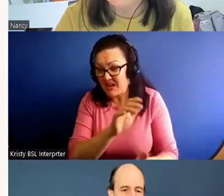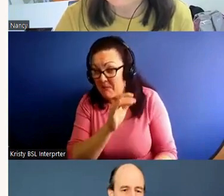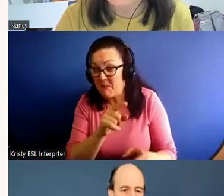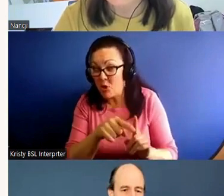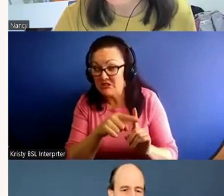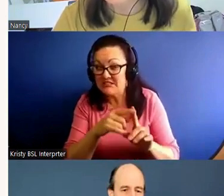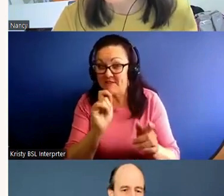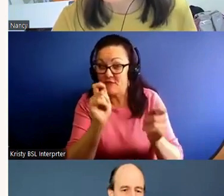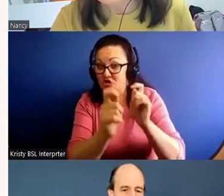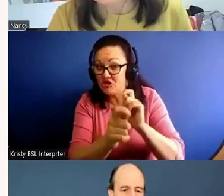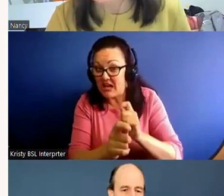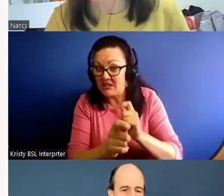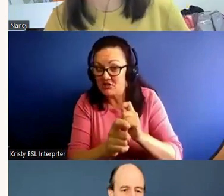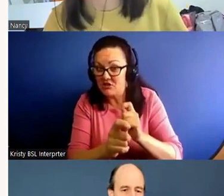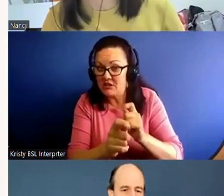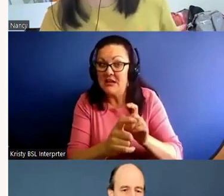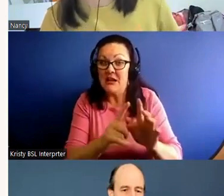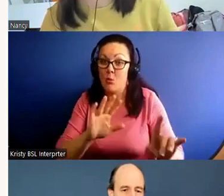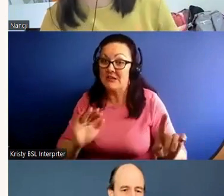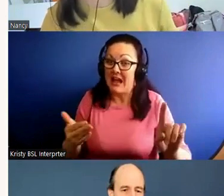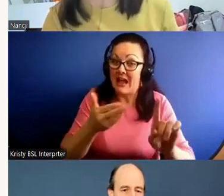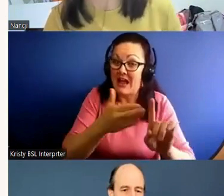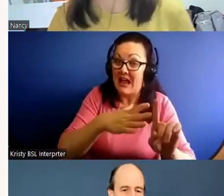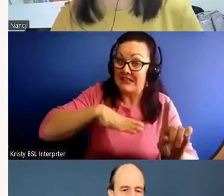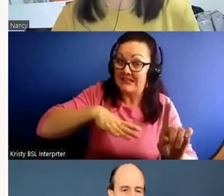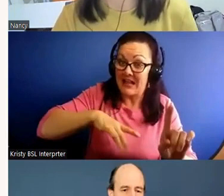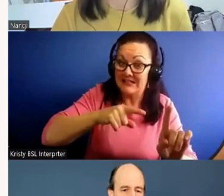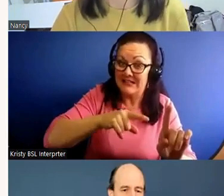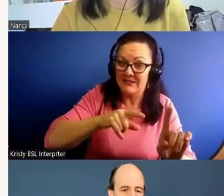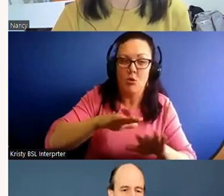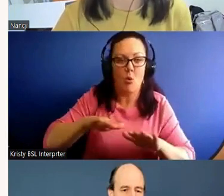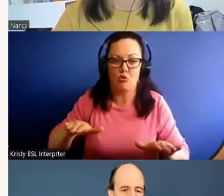intended or not. That is the evaluation component of it.